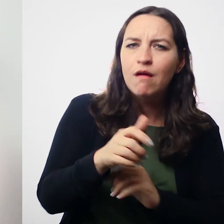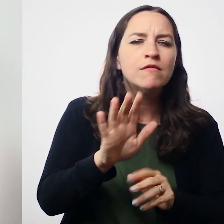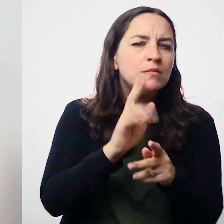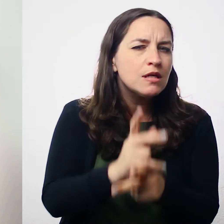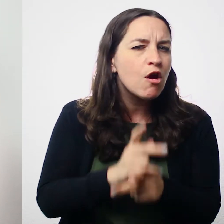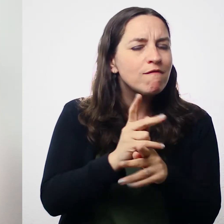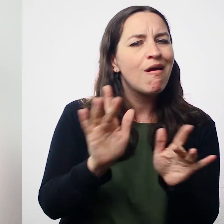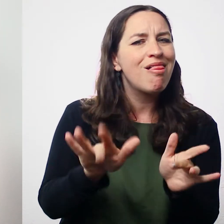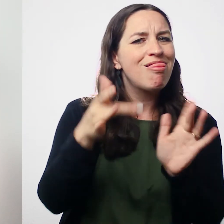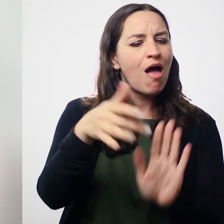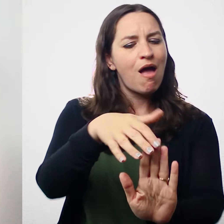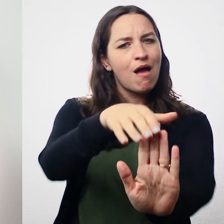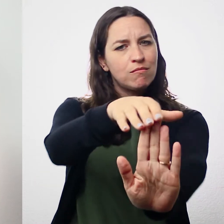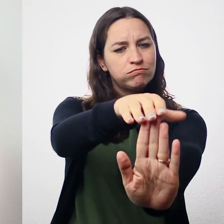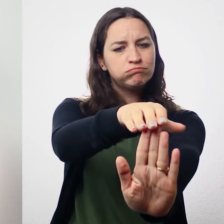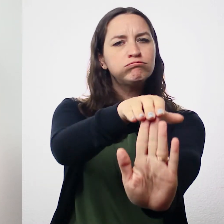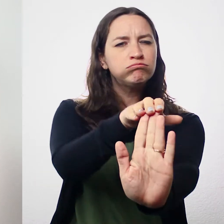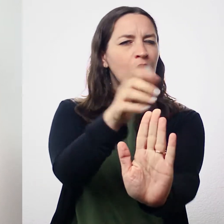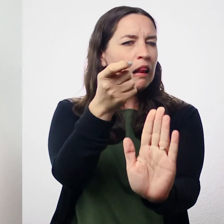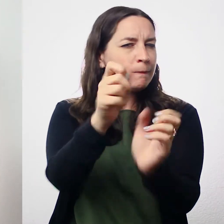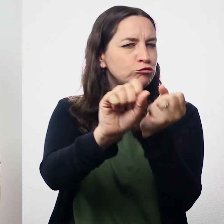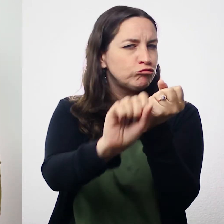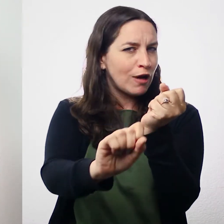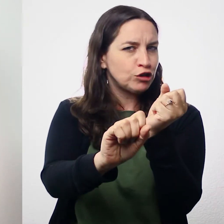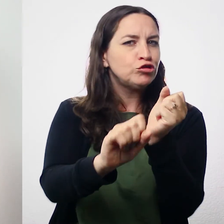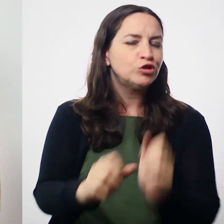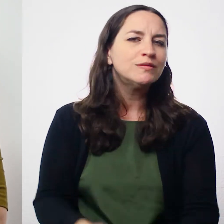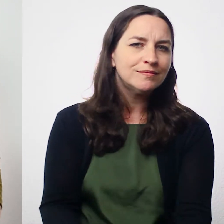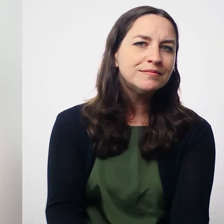make sure that it's just light so you feel a little bit of tension right in the here.